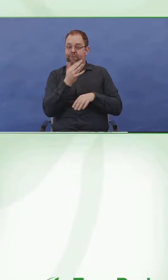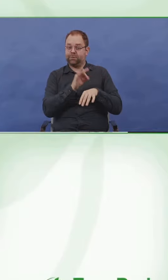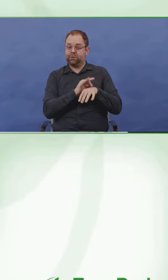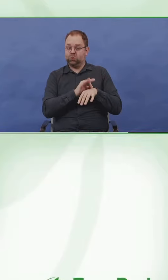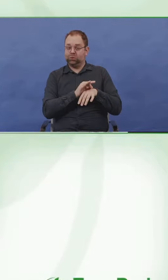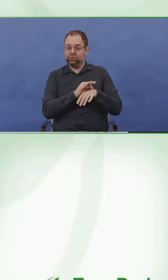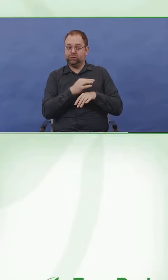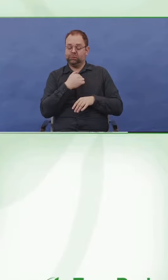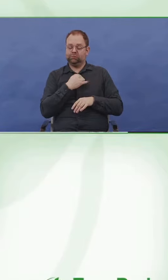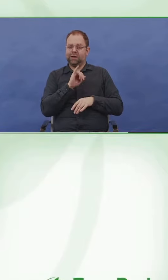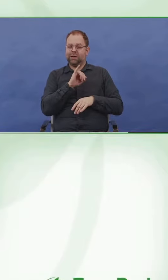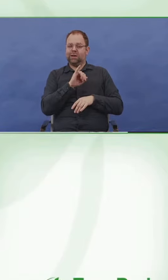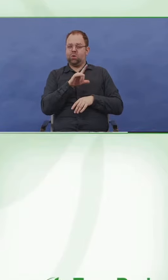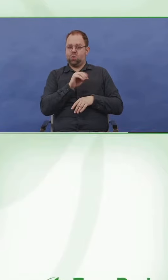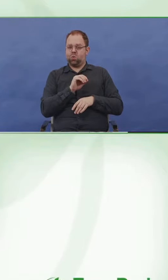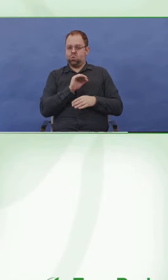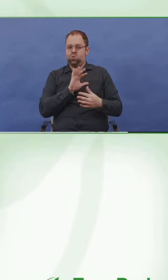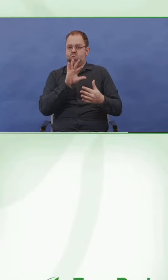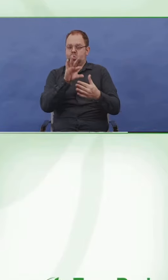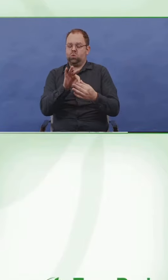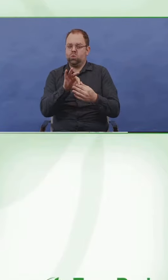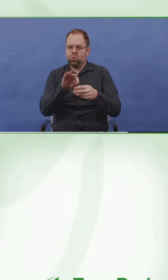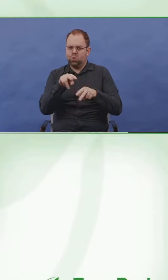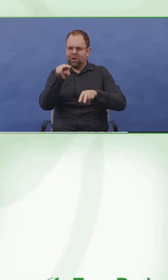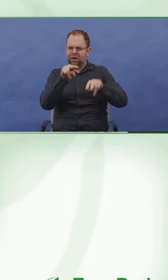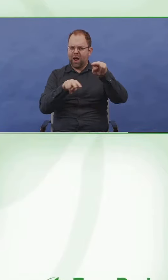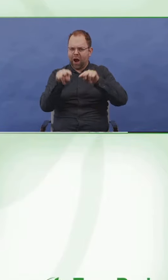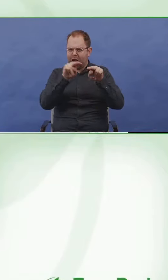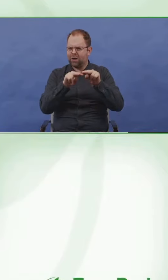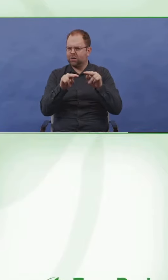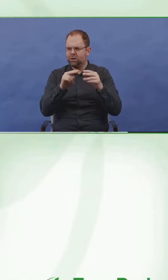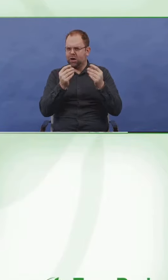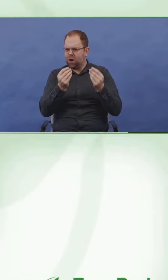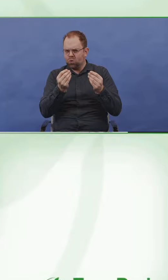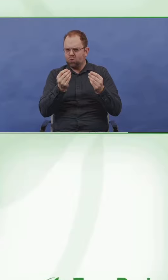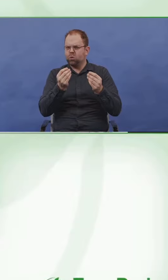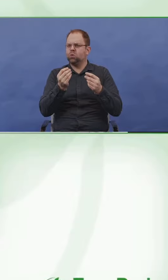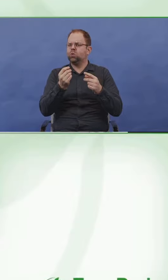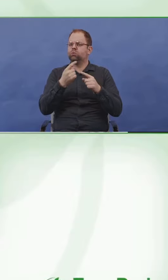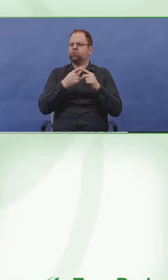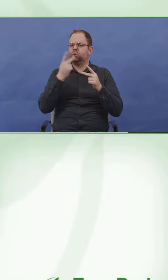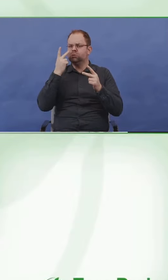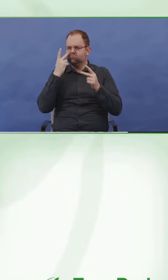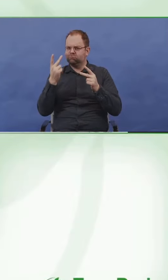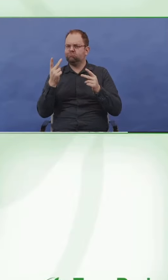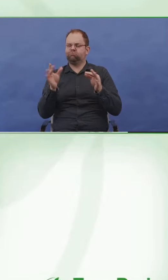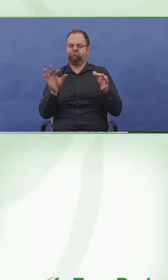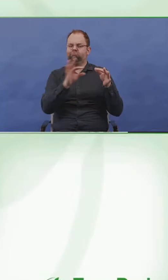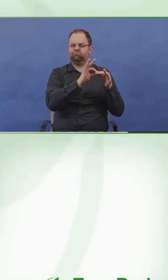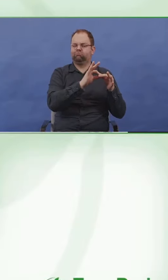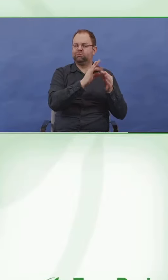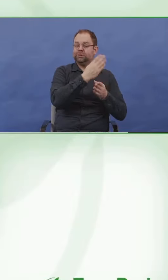the ILO C8 or nine years ago is now one of our top priorities. And it is so for a number of reasons.